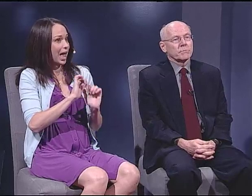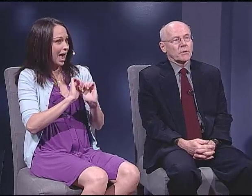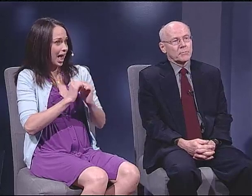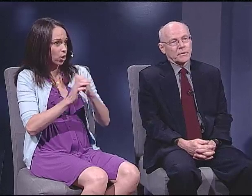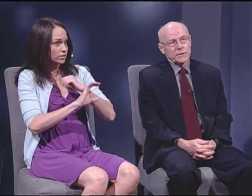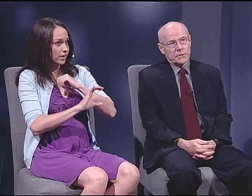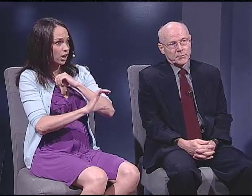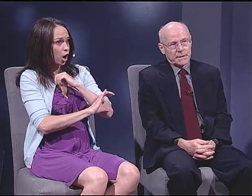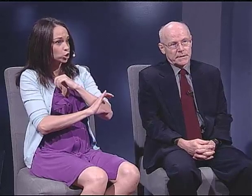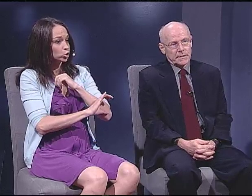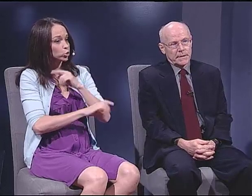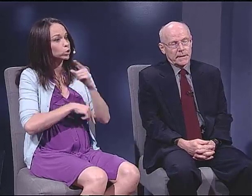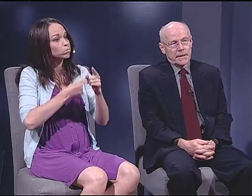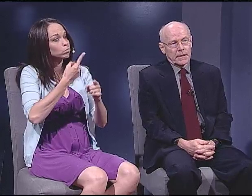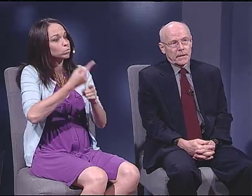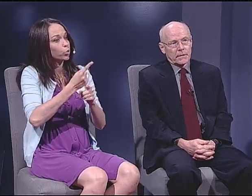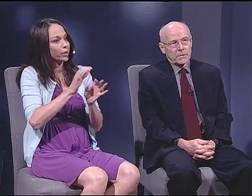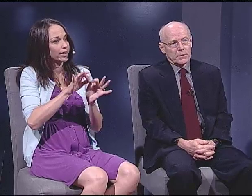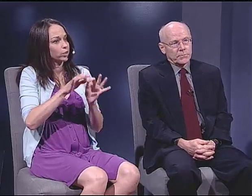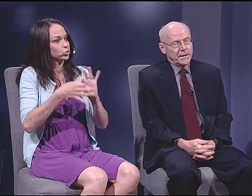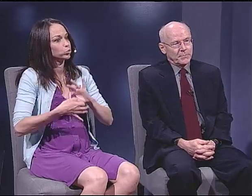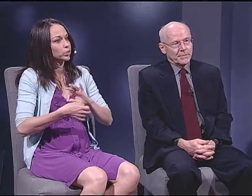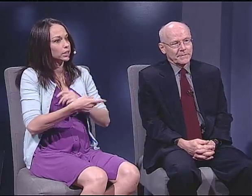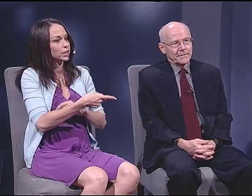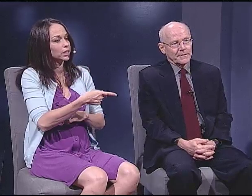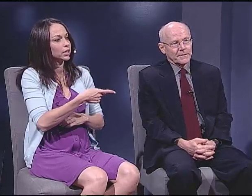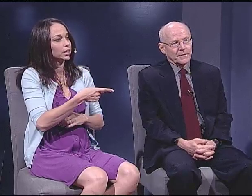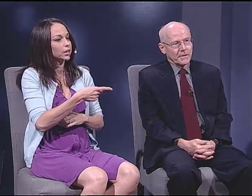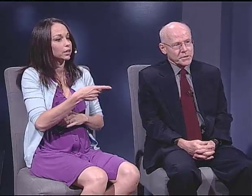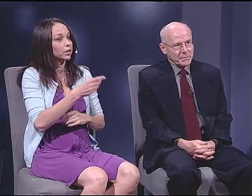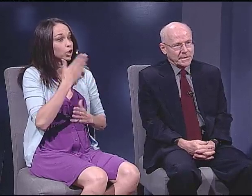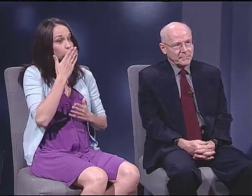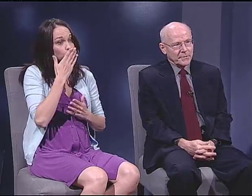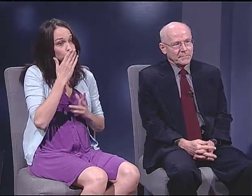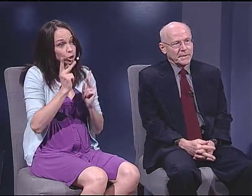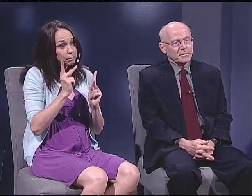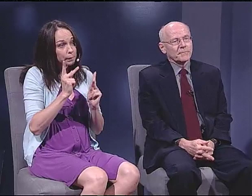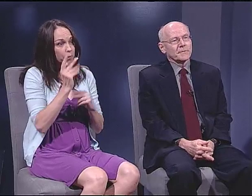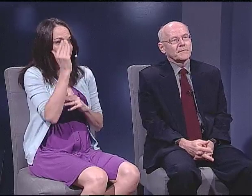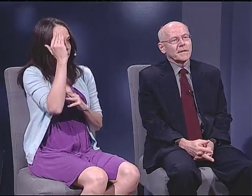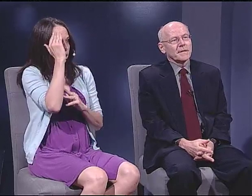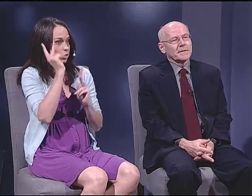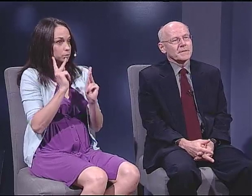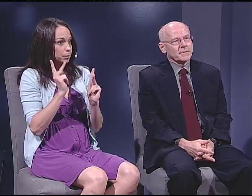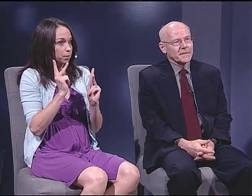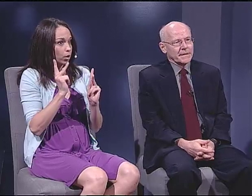properly interpreted? Good people, knowledgeable people, people of good faith disagree